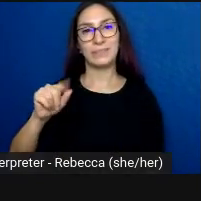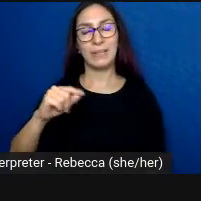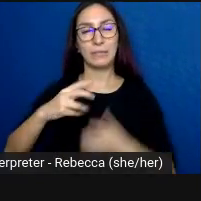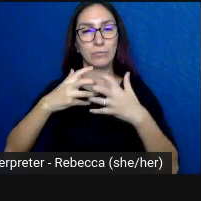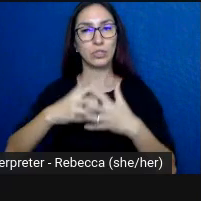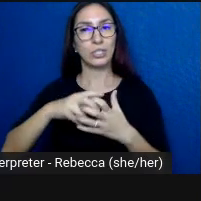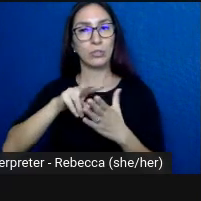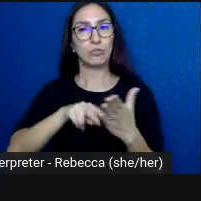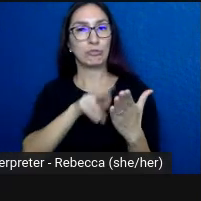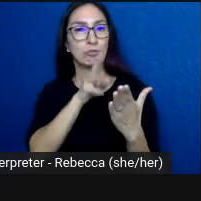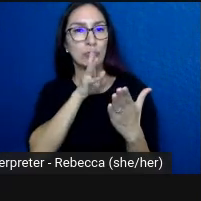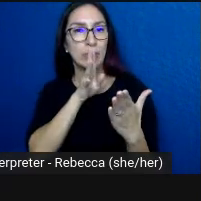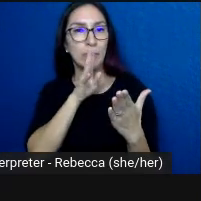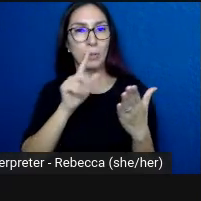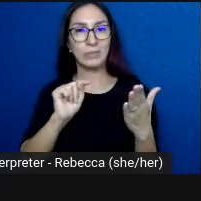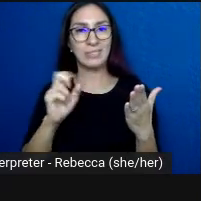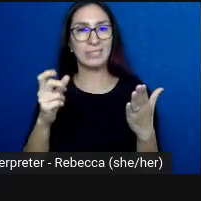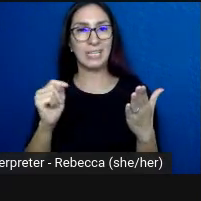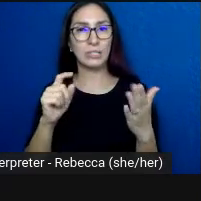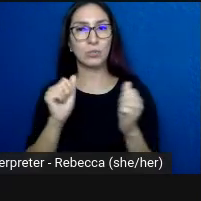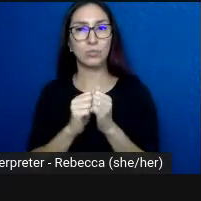and information with plug-in updates afterwards.